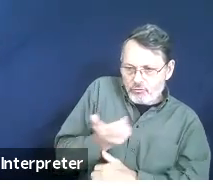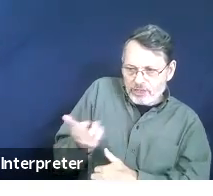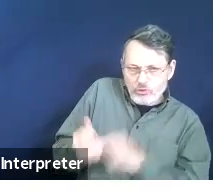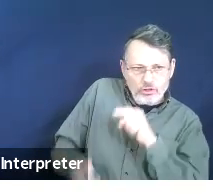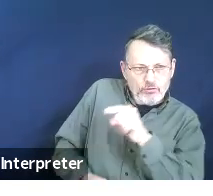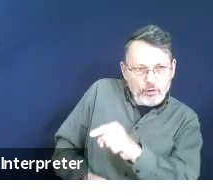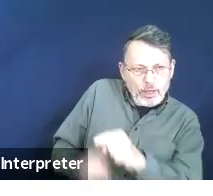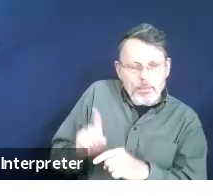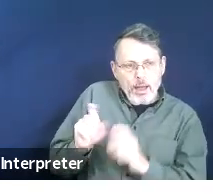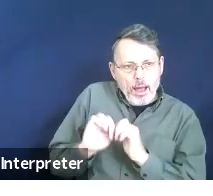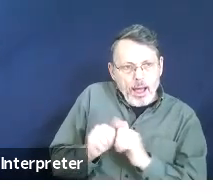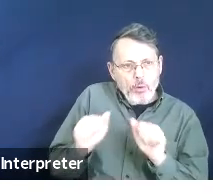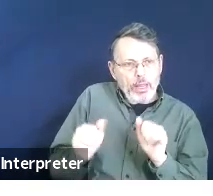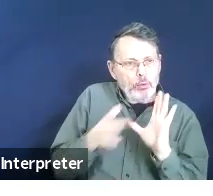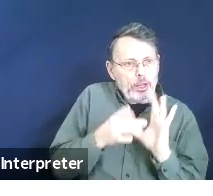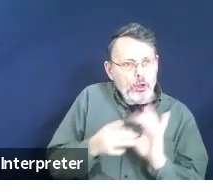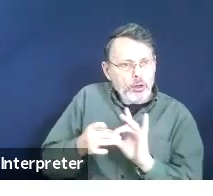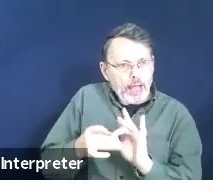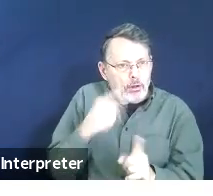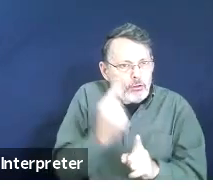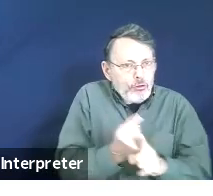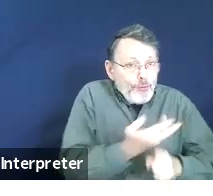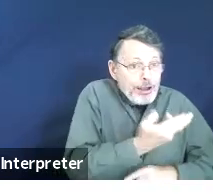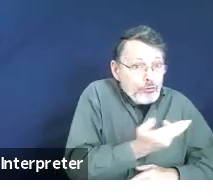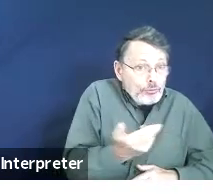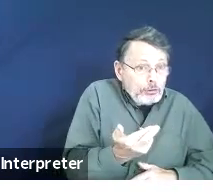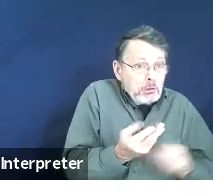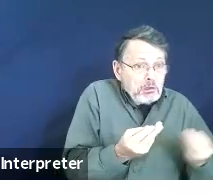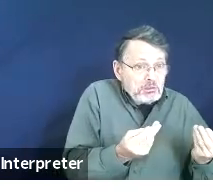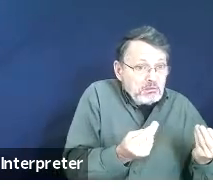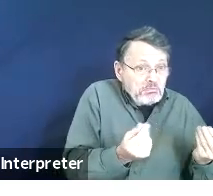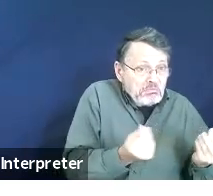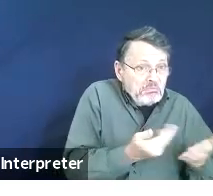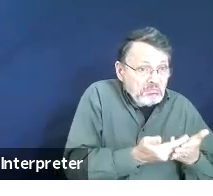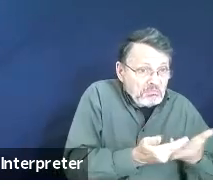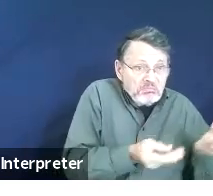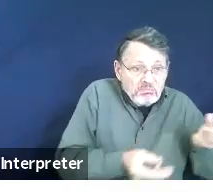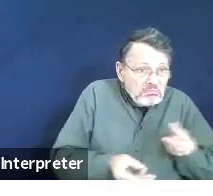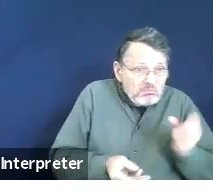how can we connect the right resources together. So there's a lot of work like that on the ground.